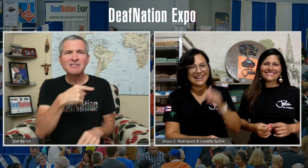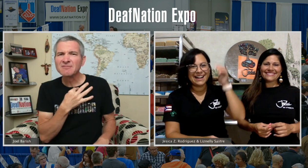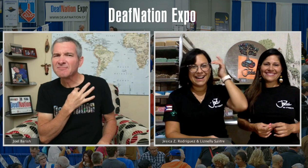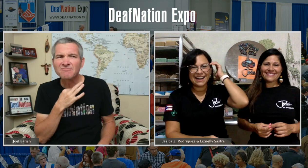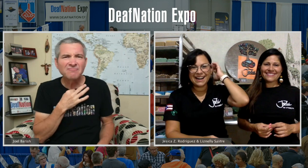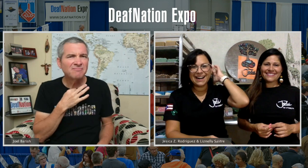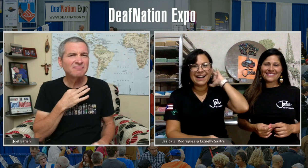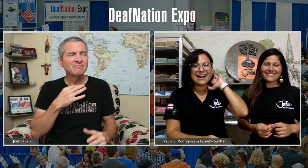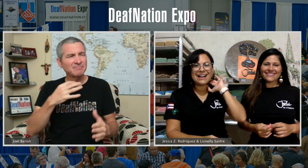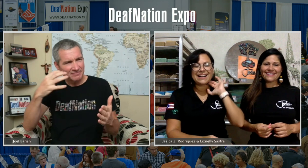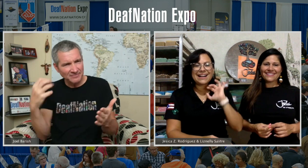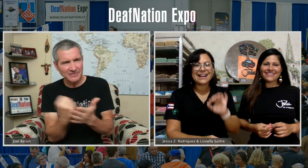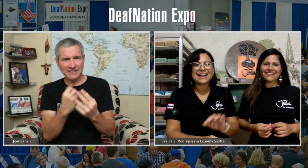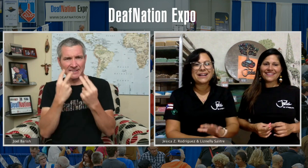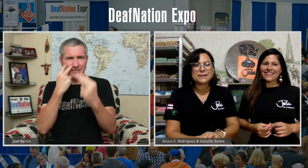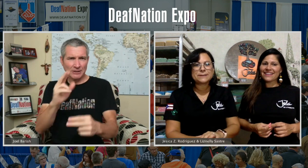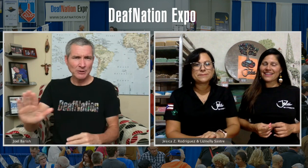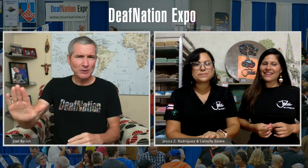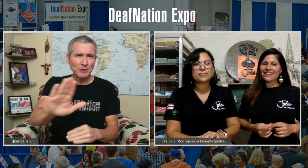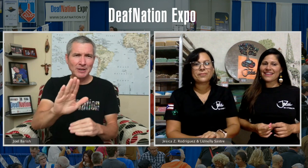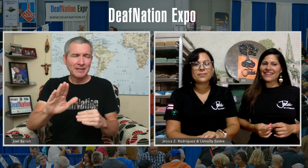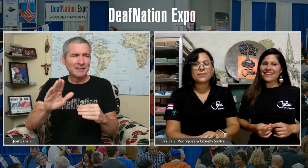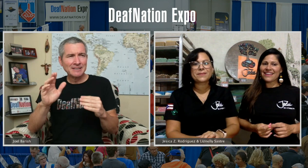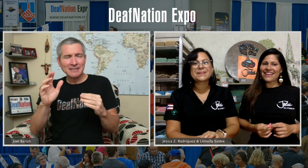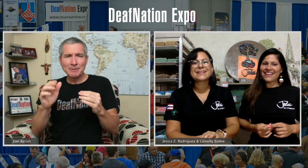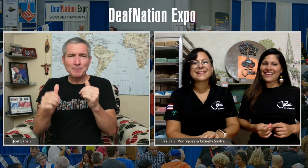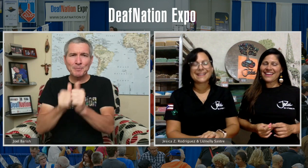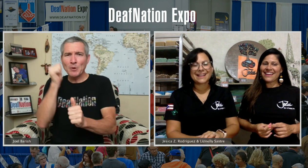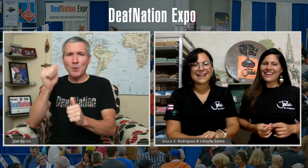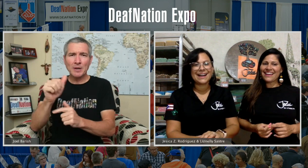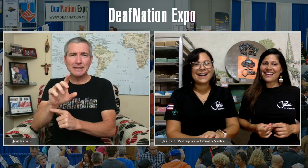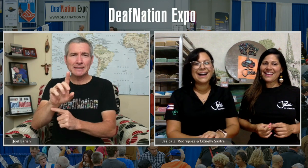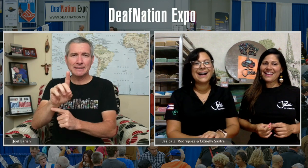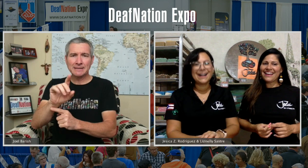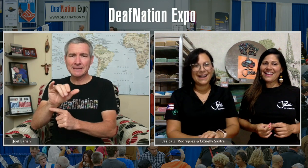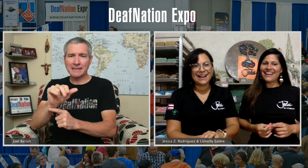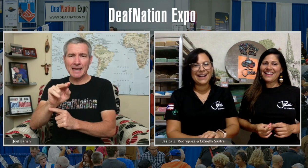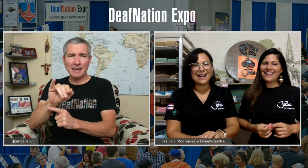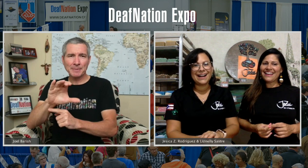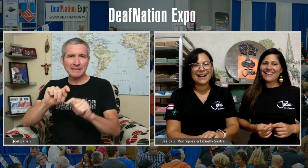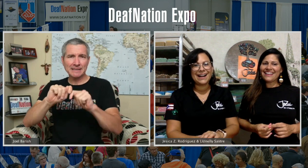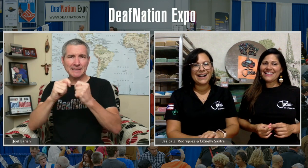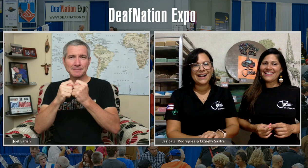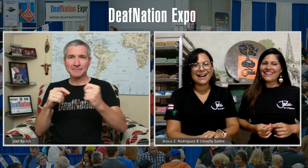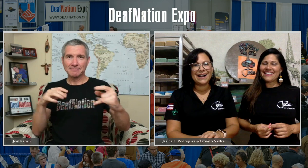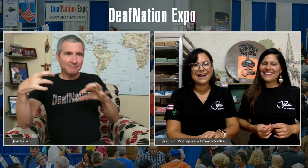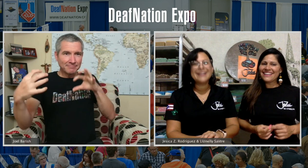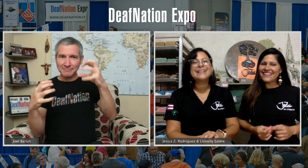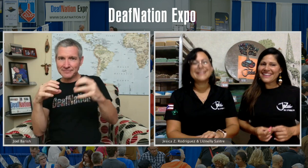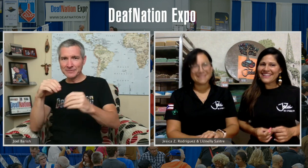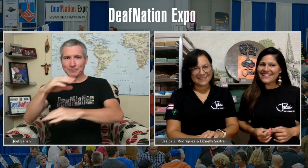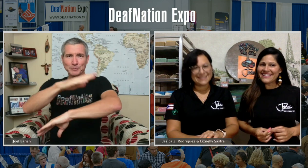If you’re curious, visit their most dynamic team